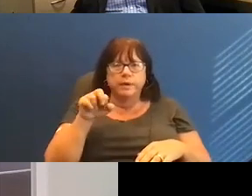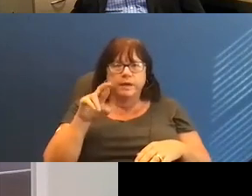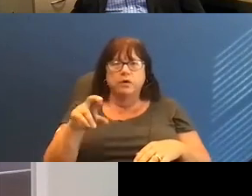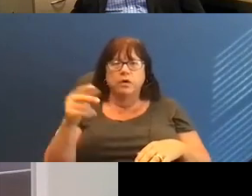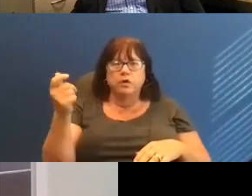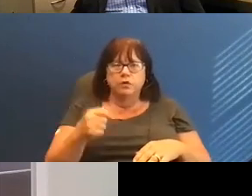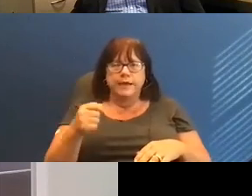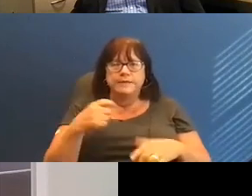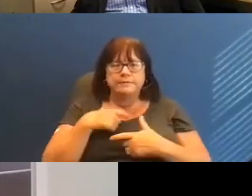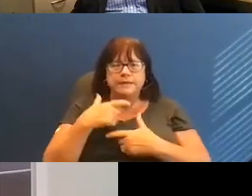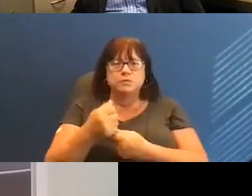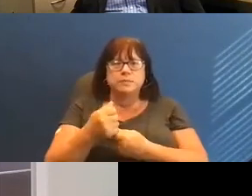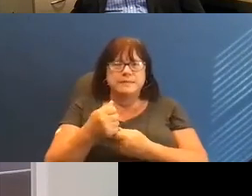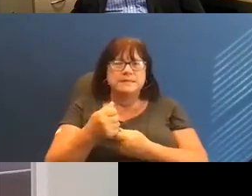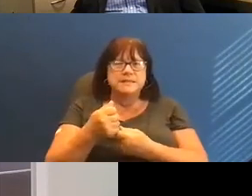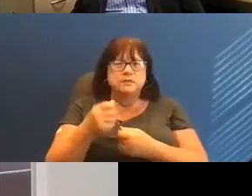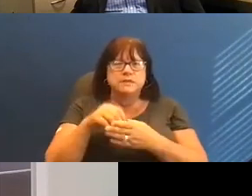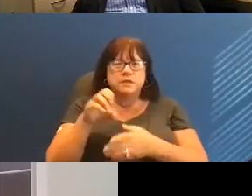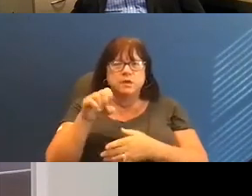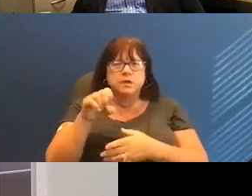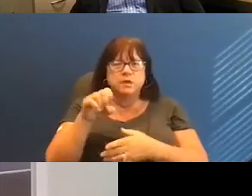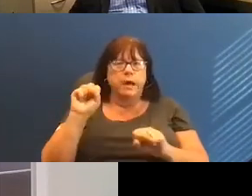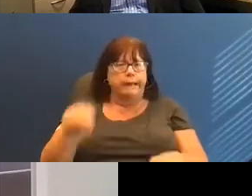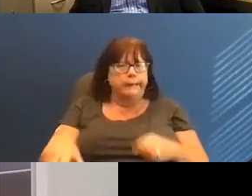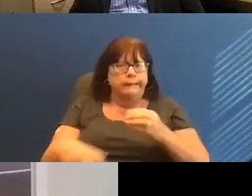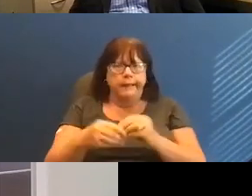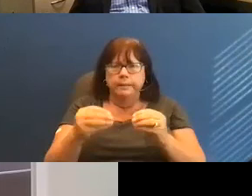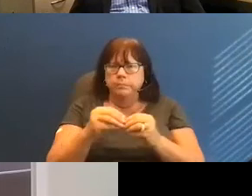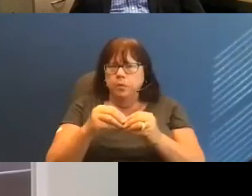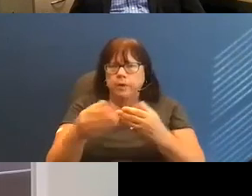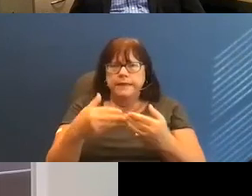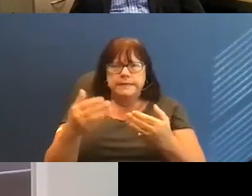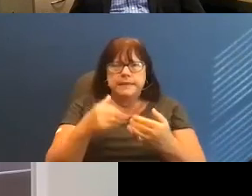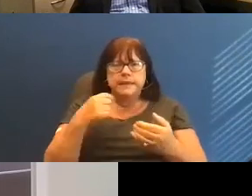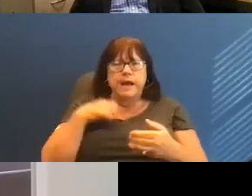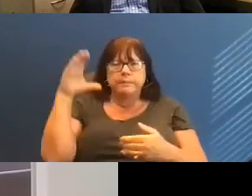but I can add more very easily. I'm looking for any faculty members who would be interested in